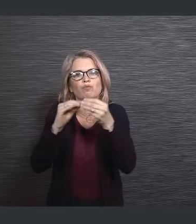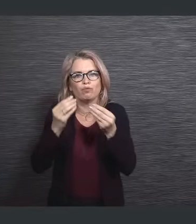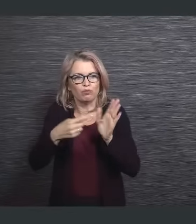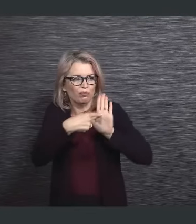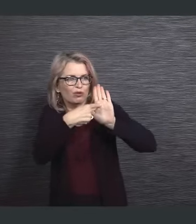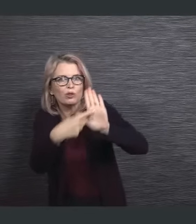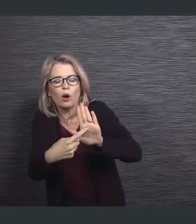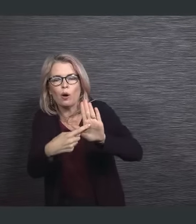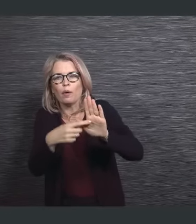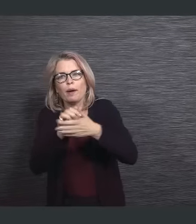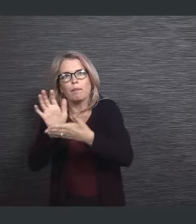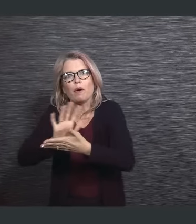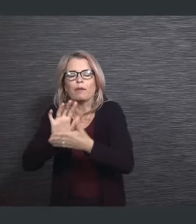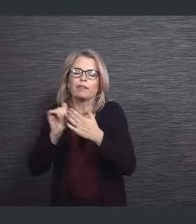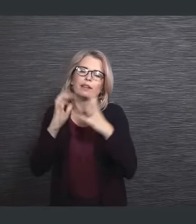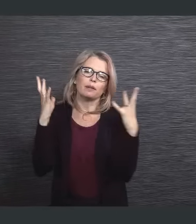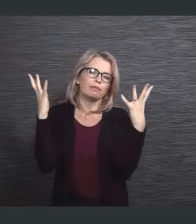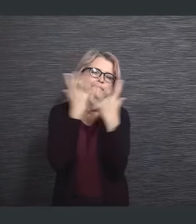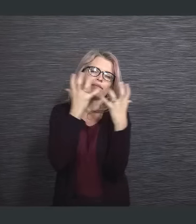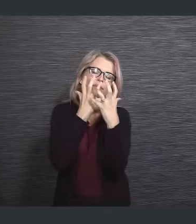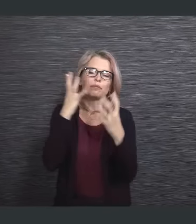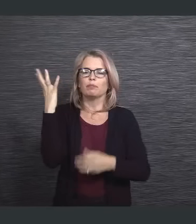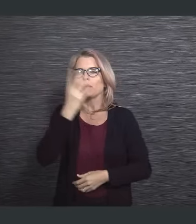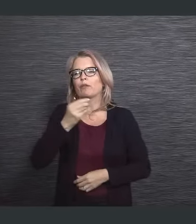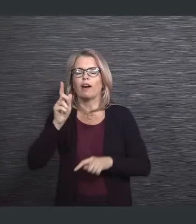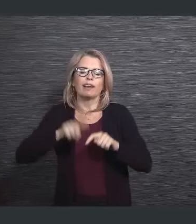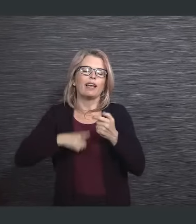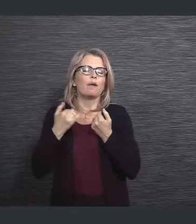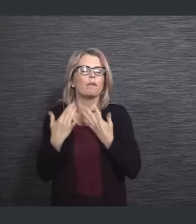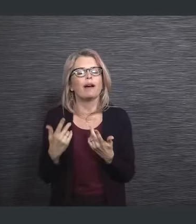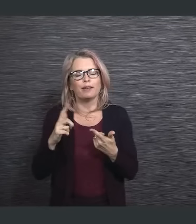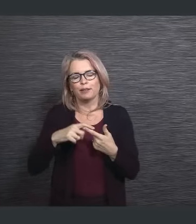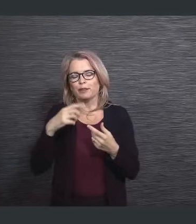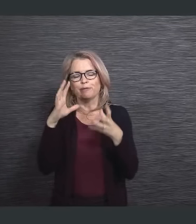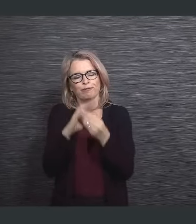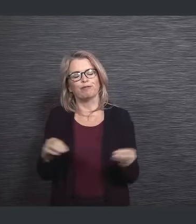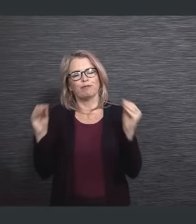And that is a beautiful thing. And I can't wait to tell more stories that do that.